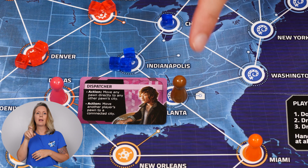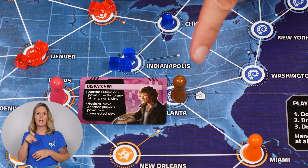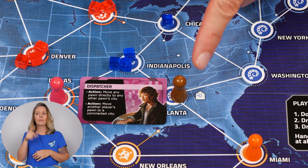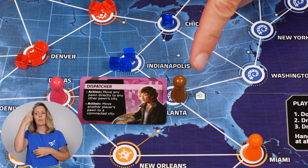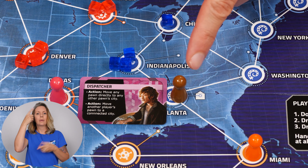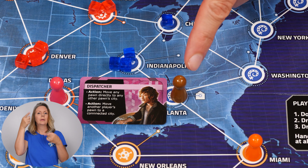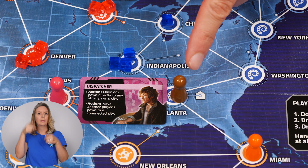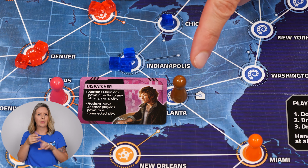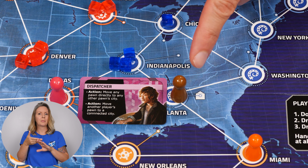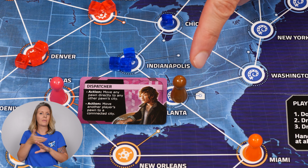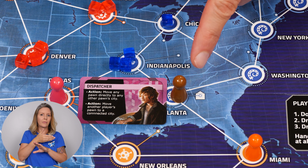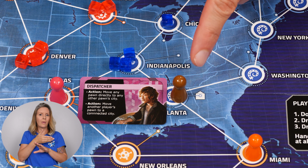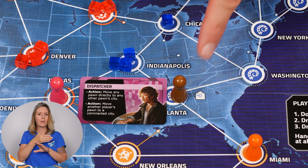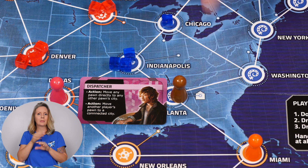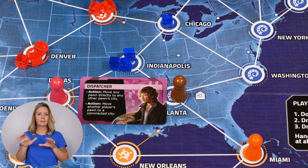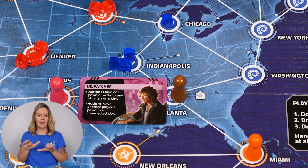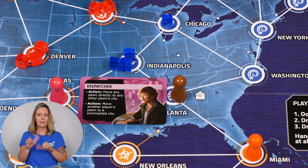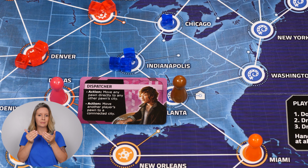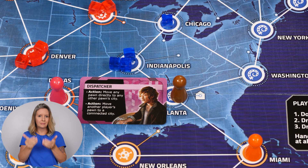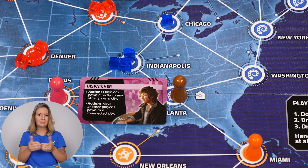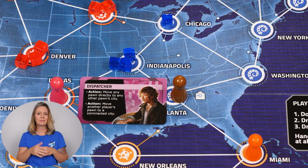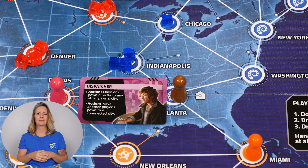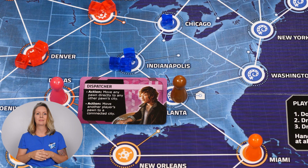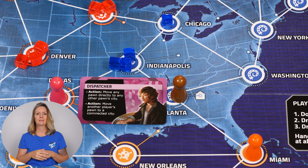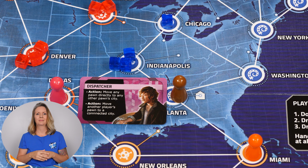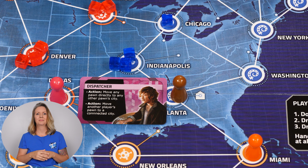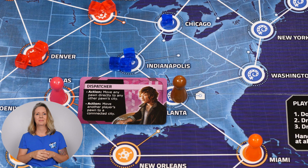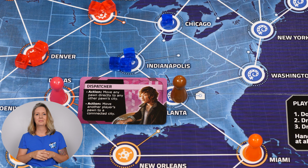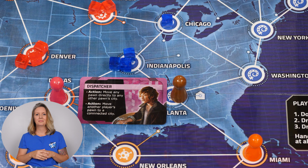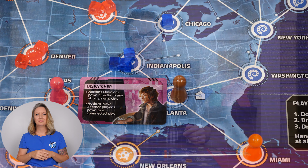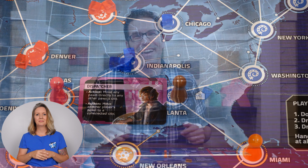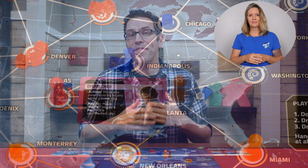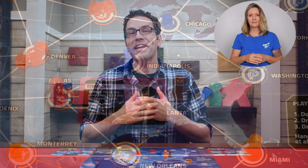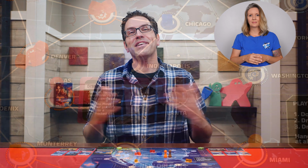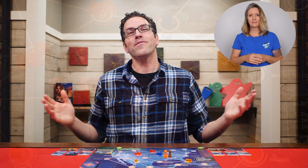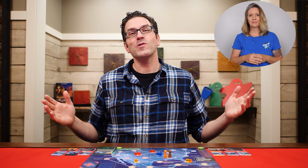other player must agree to being moved before you actually move their piece. And that covers